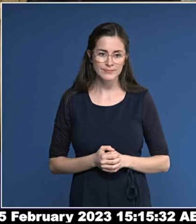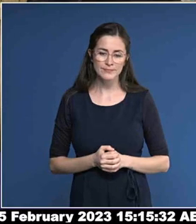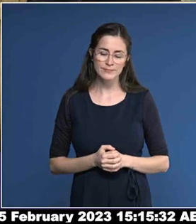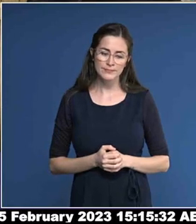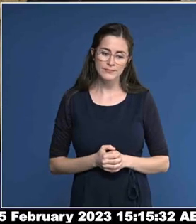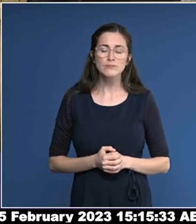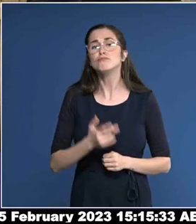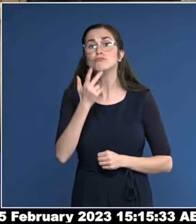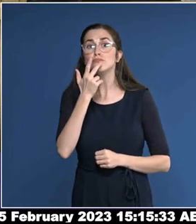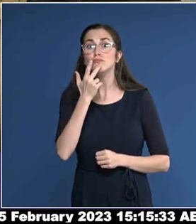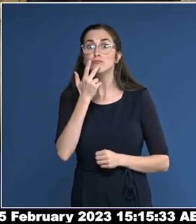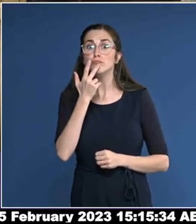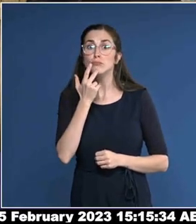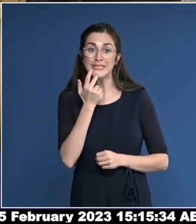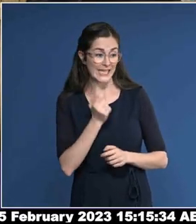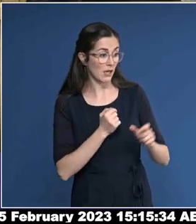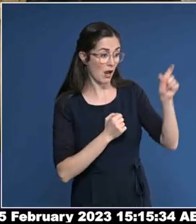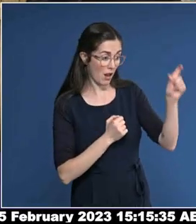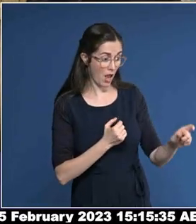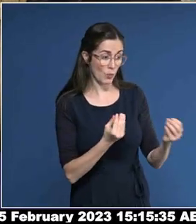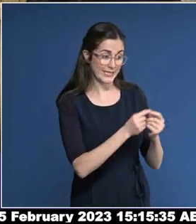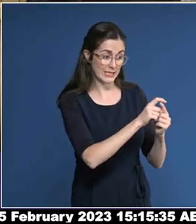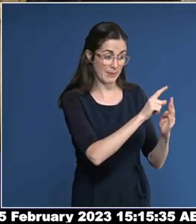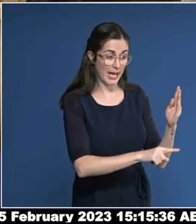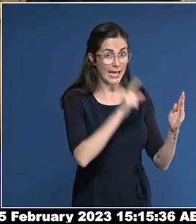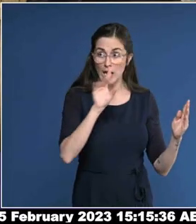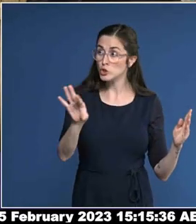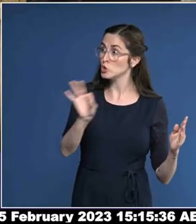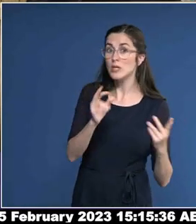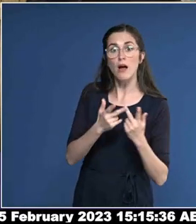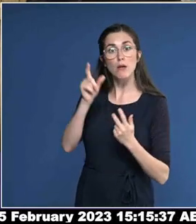that they choose to live with. Is that right? We've not had that experience, but that can be the case.